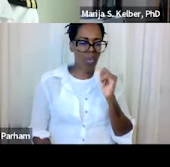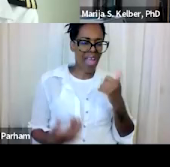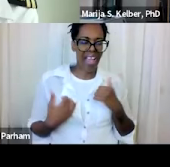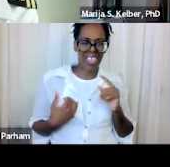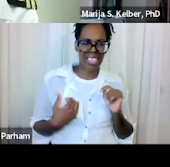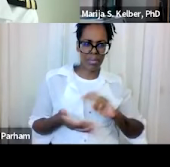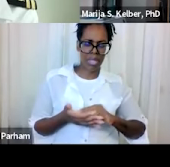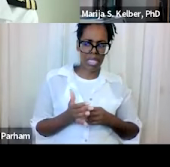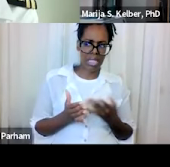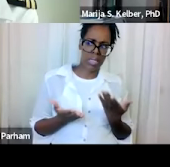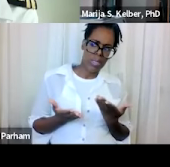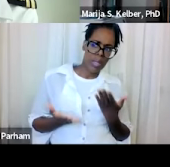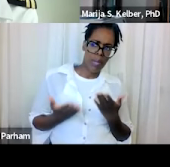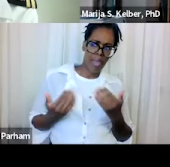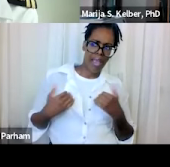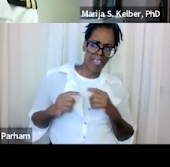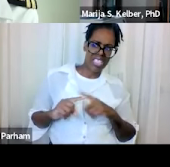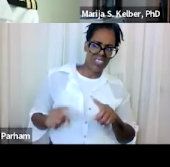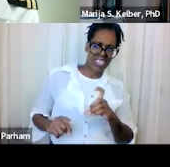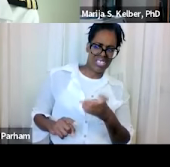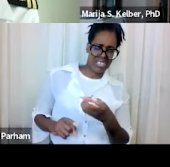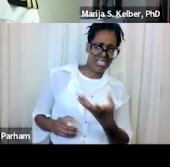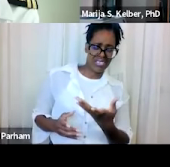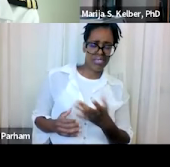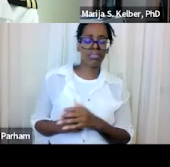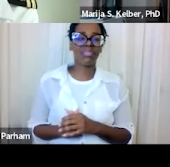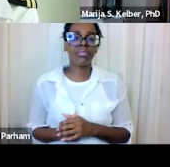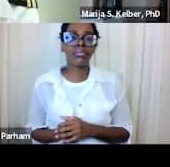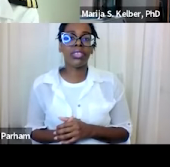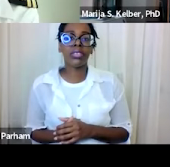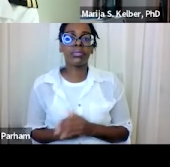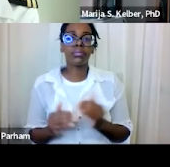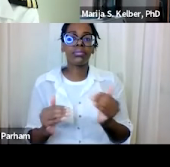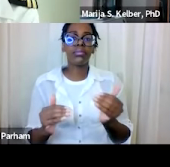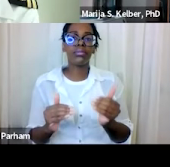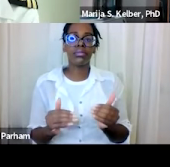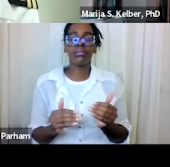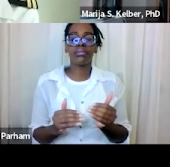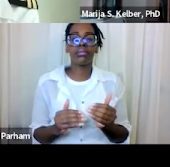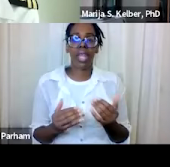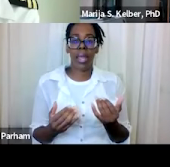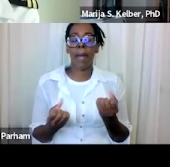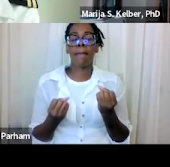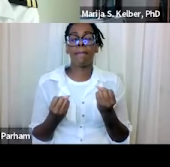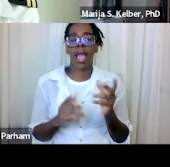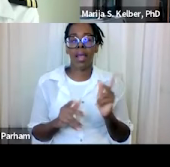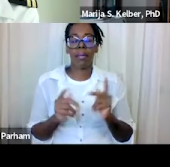that you might need to be able to address. The other thing that many people now, especially in the last 25 years,